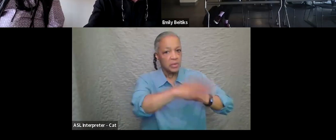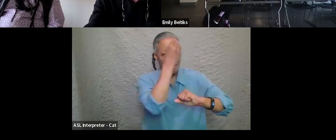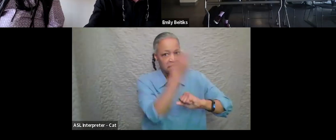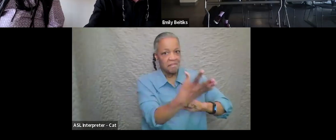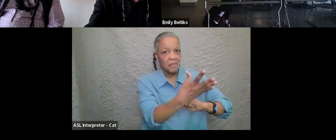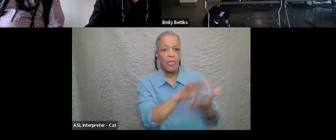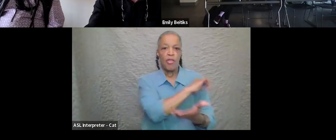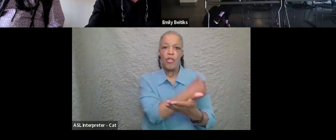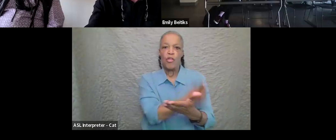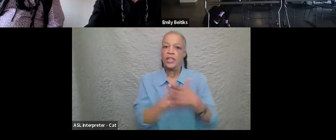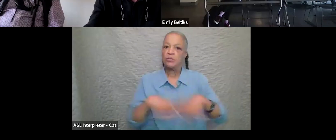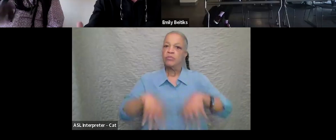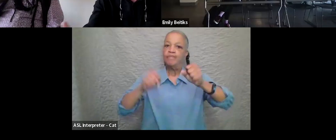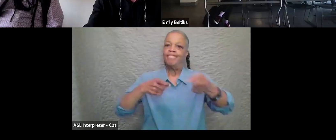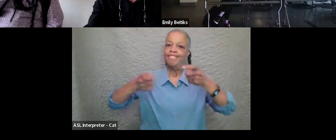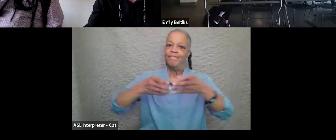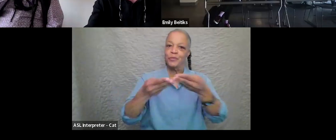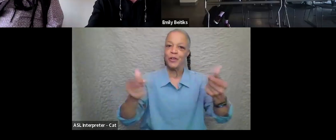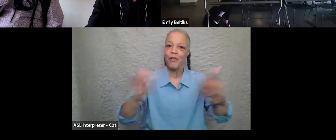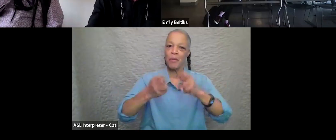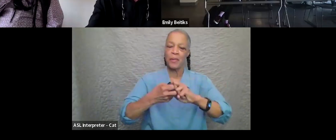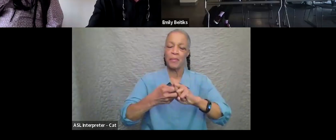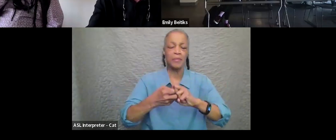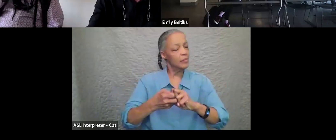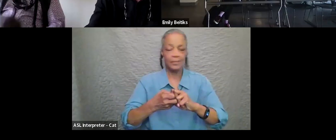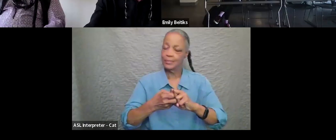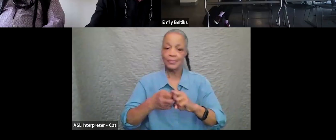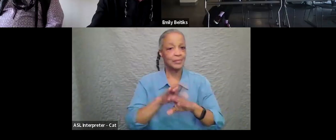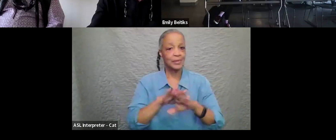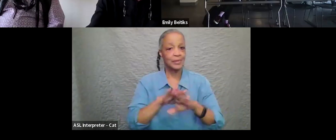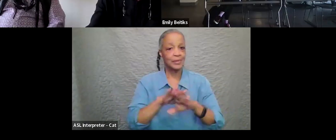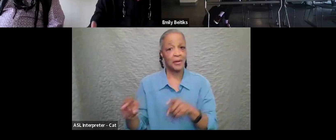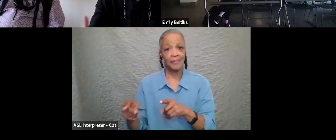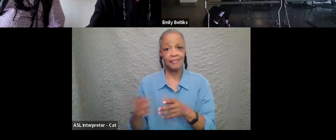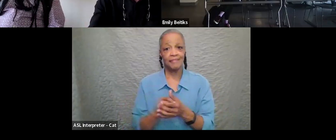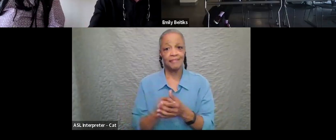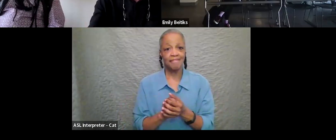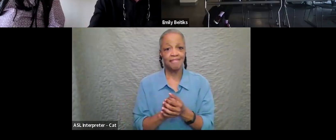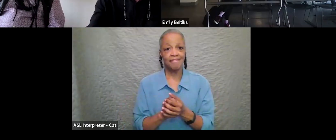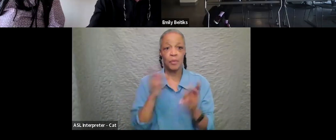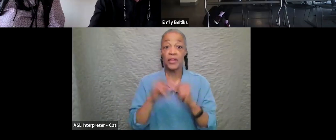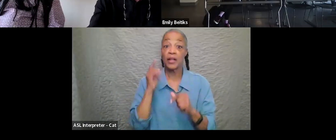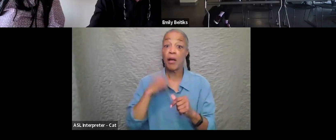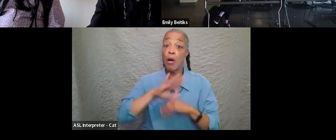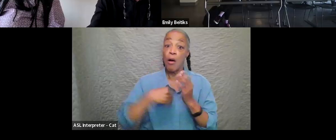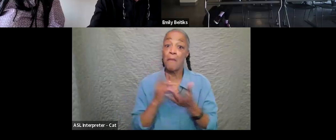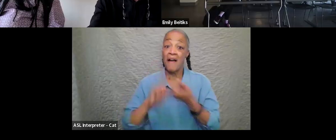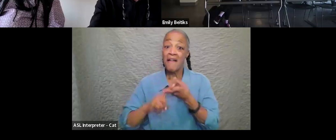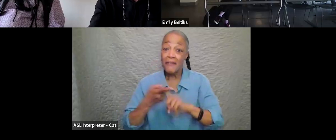to leap into action and fix the problem." And that doesn't happen. They think, "All my friends and colleagues will stand by me."